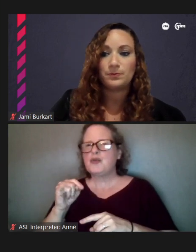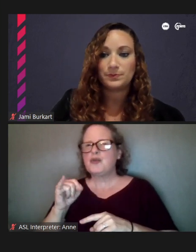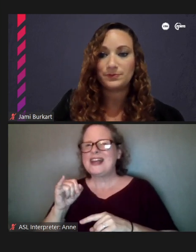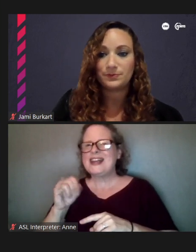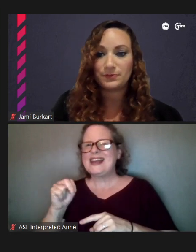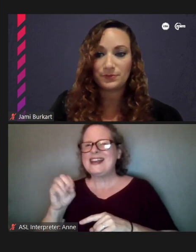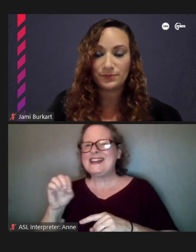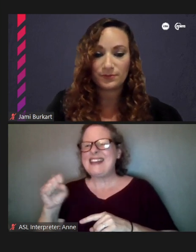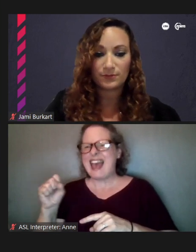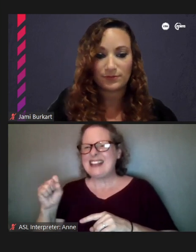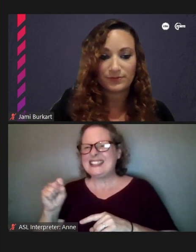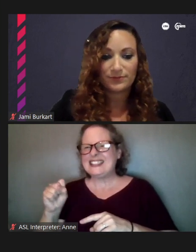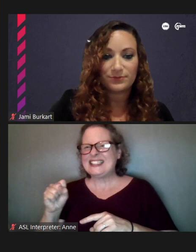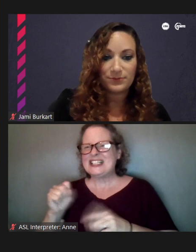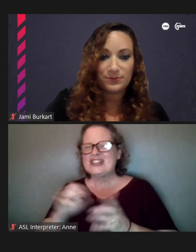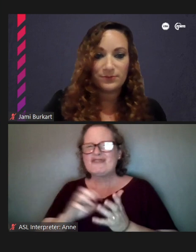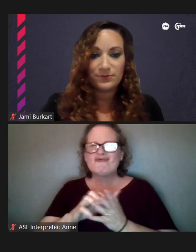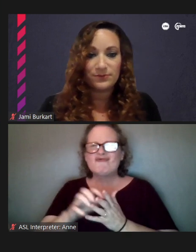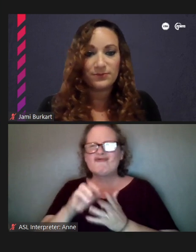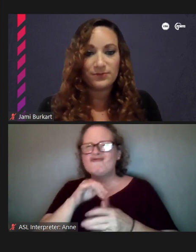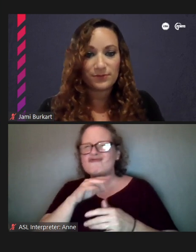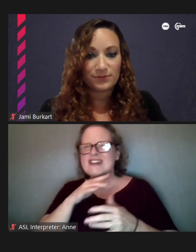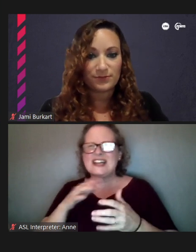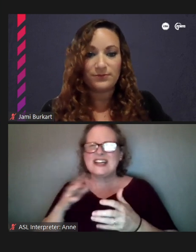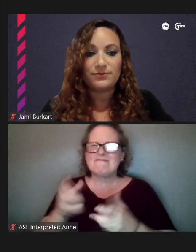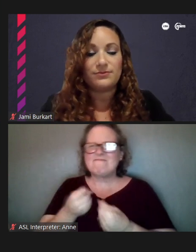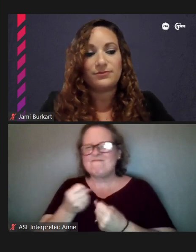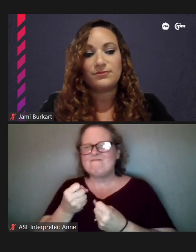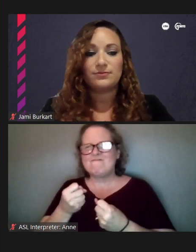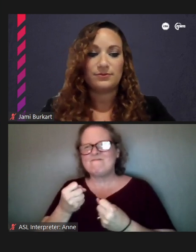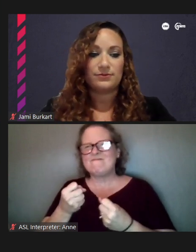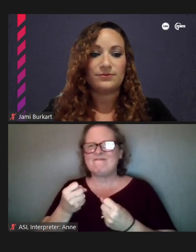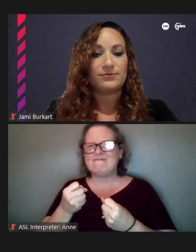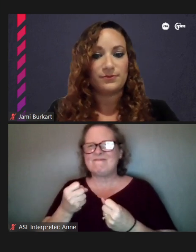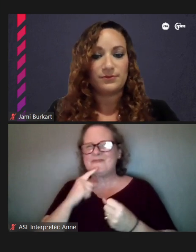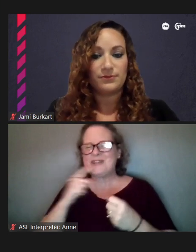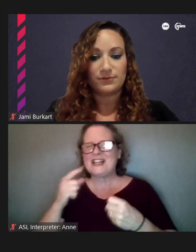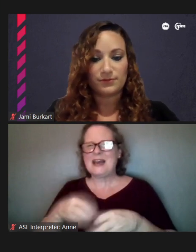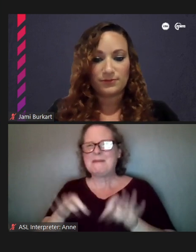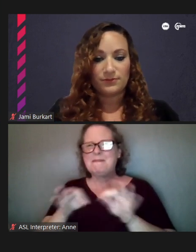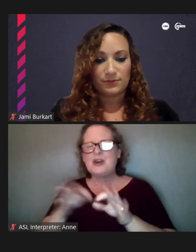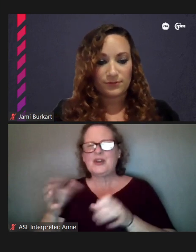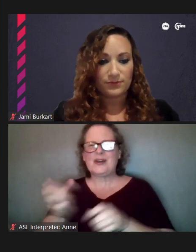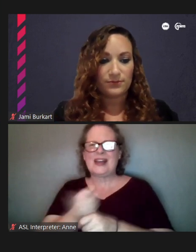that seems so important to capture. The reality of what Uptown has been